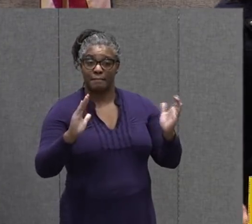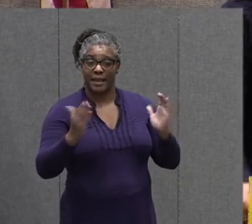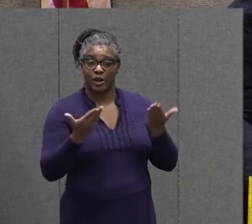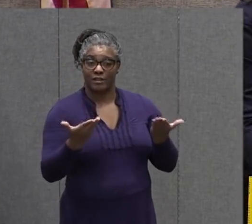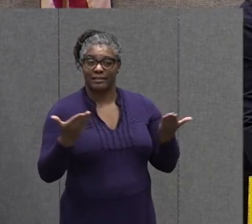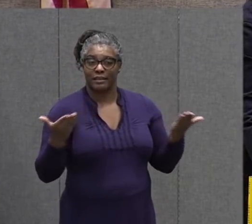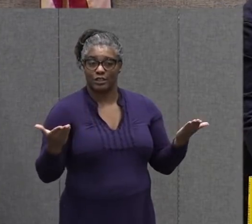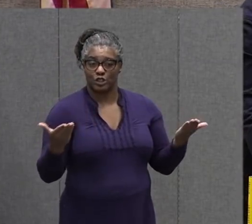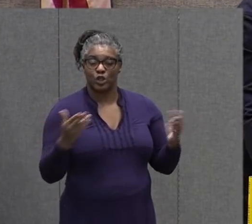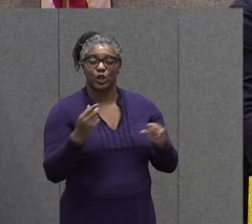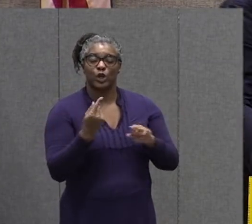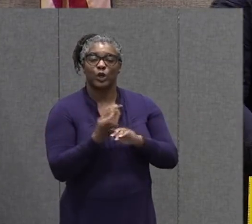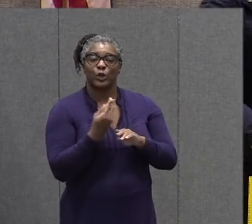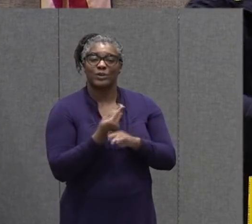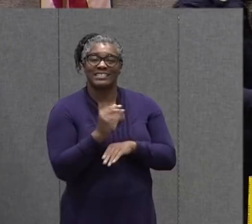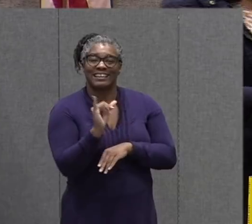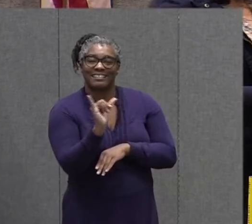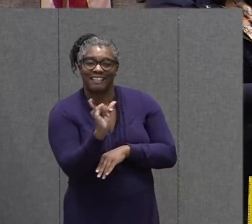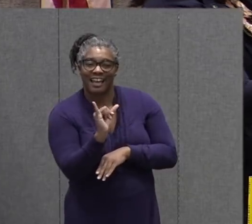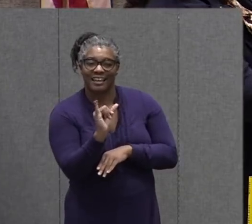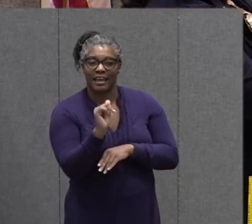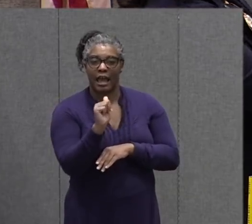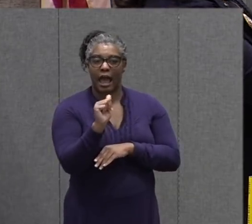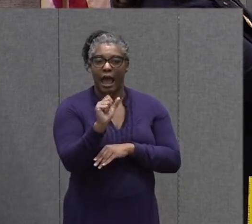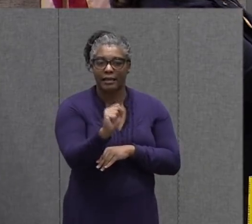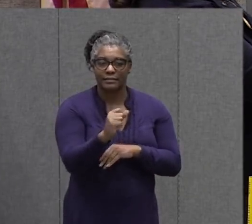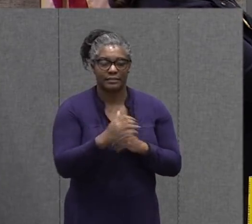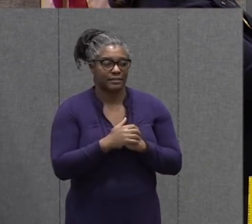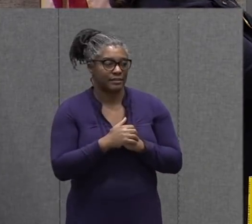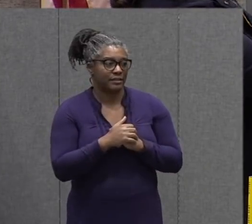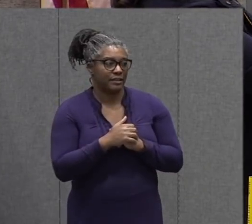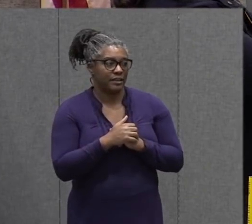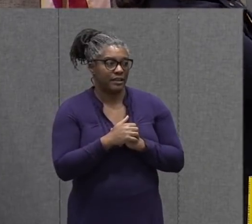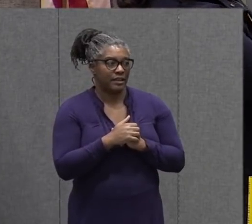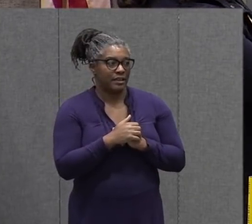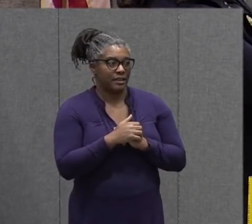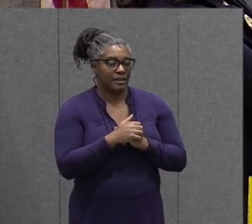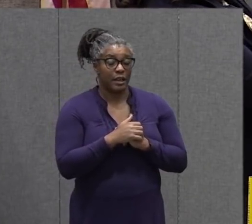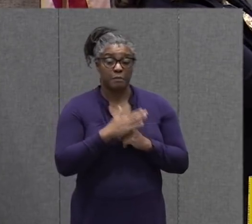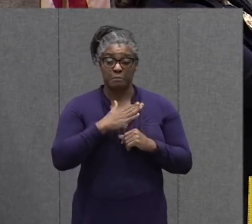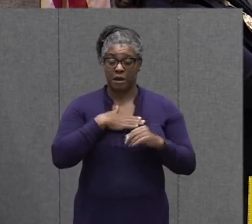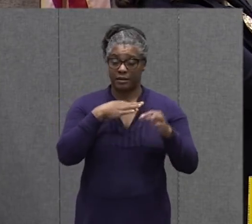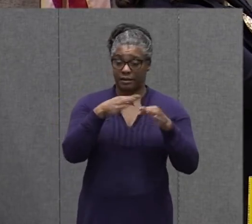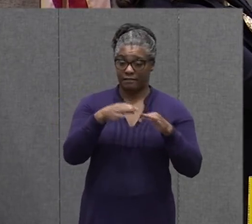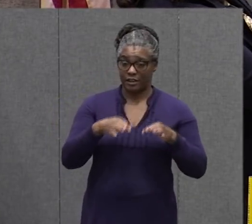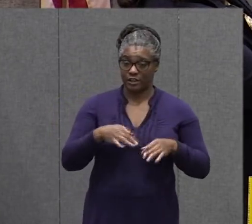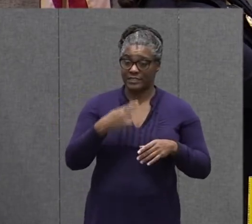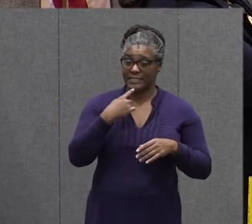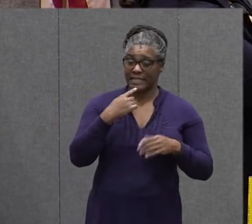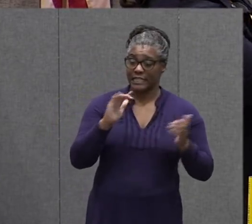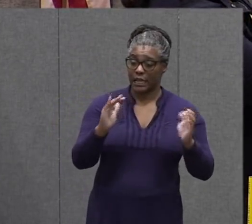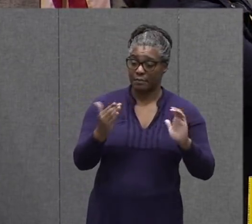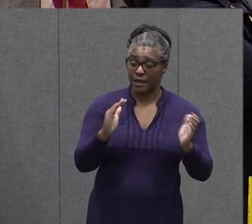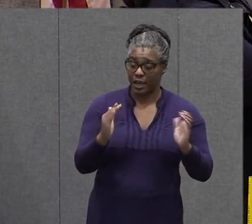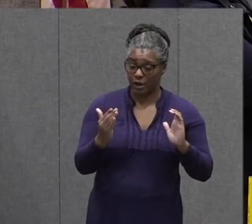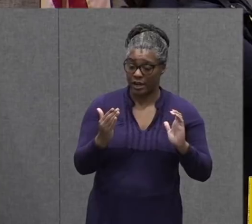or the meaning that I found, said, a comparison of one thing, with another, a of different kind.